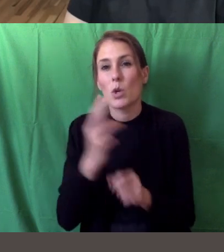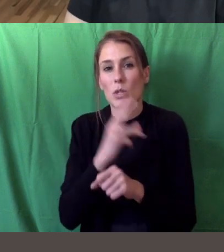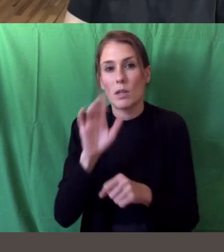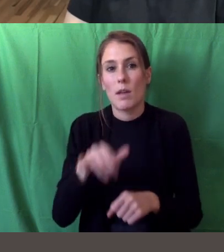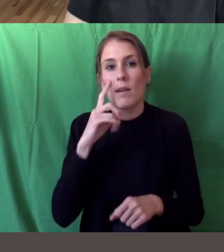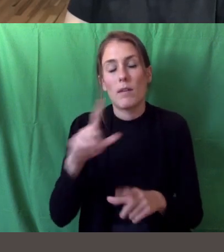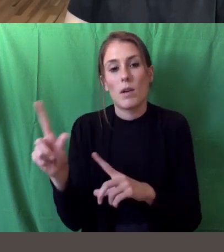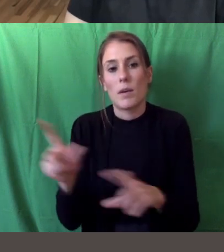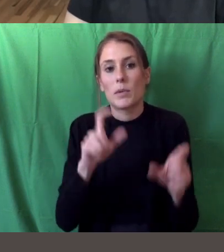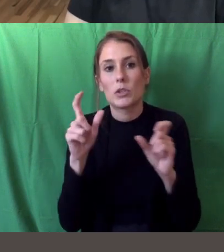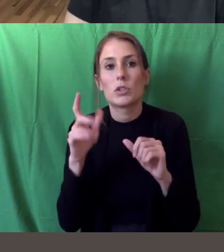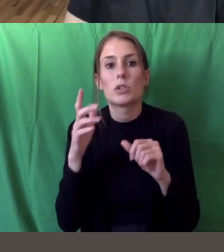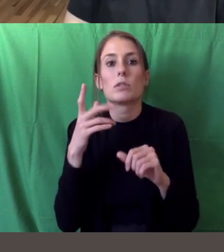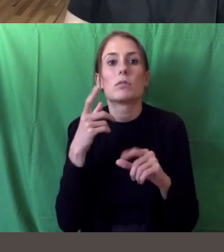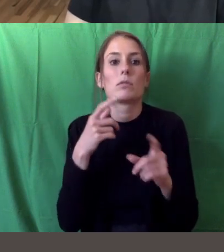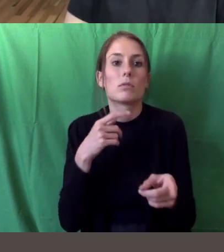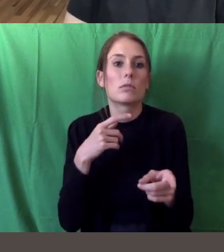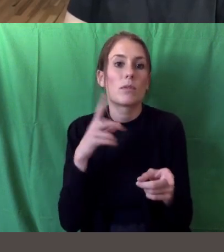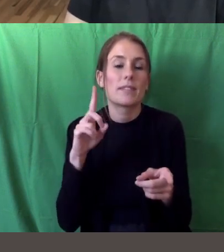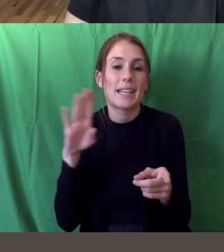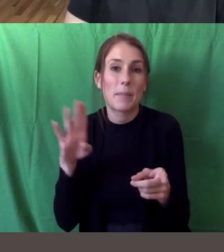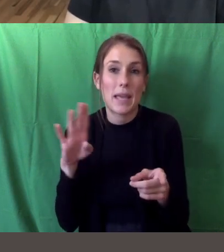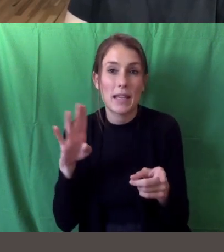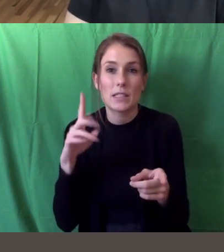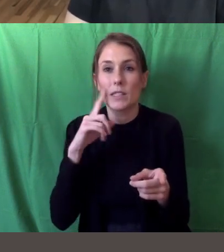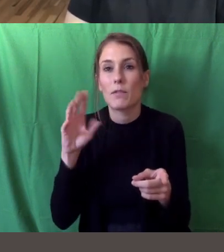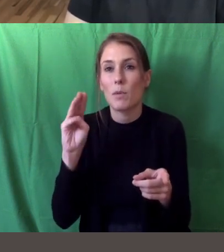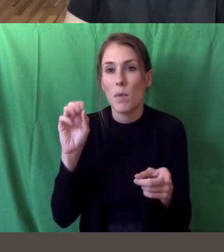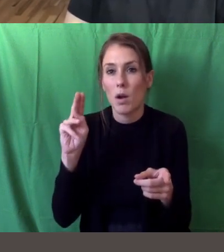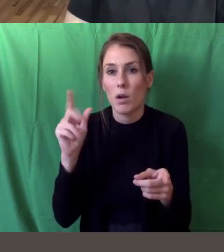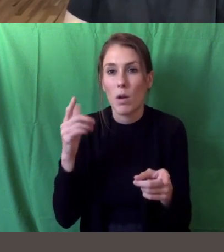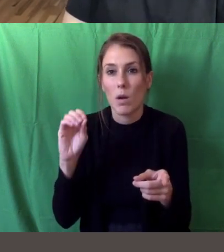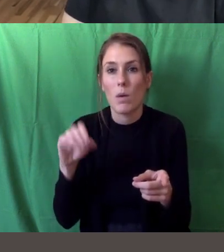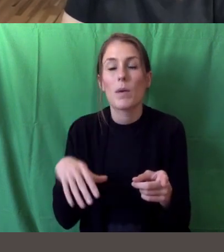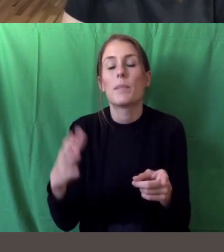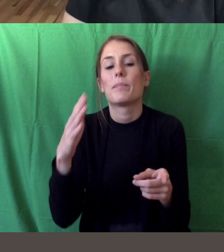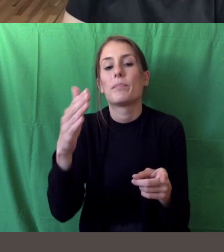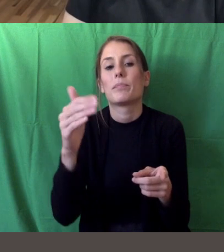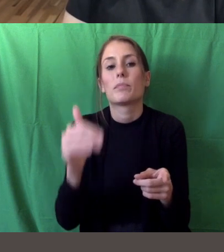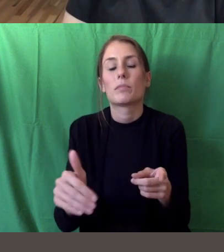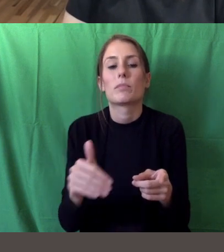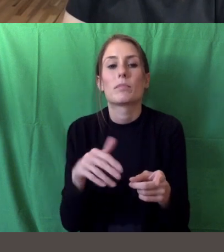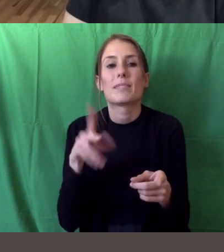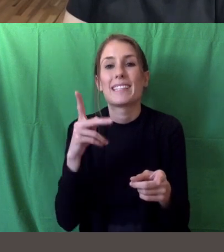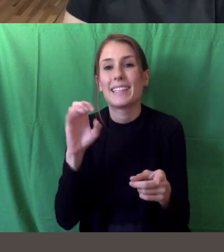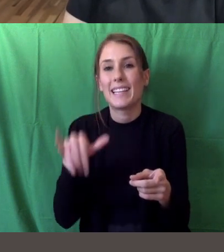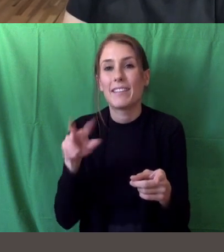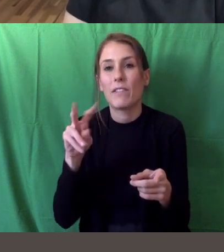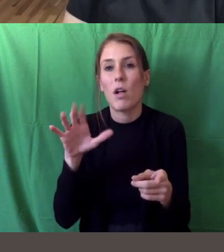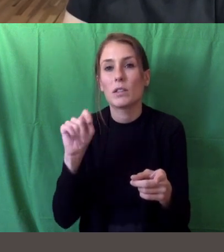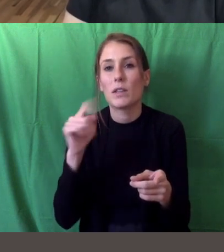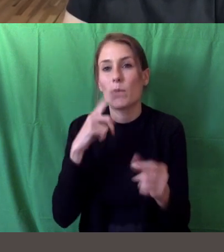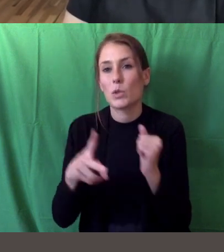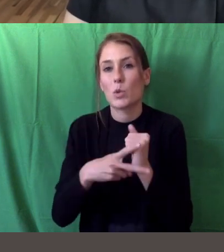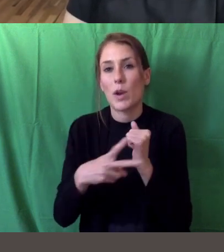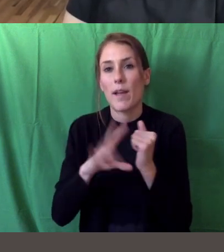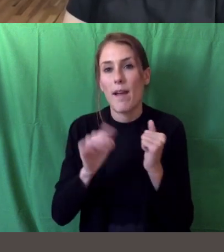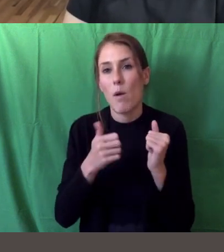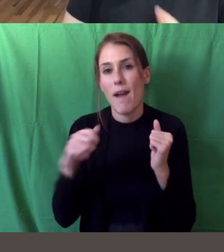And then we have Cosmos DB for our database for Mongo. And then Key Vault for storing our application secrets